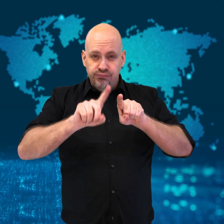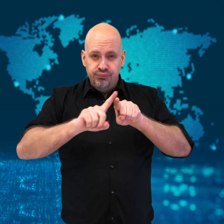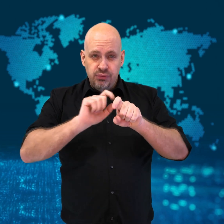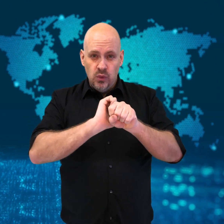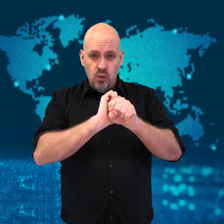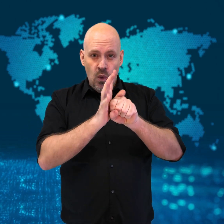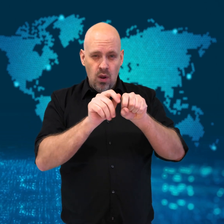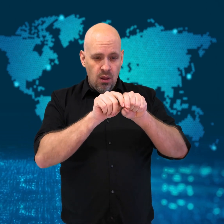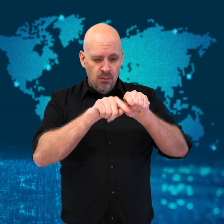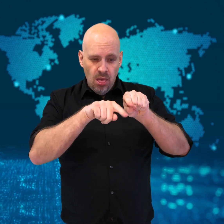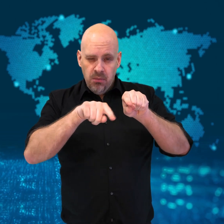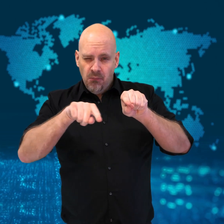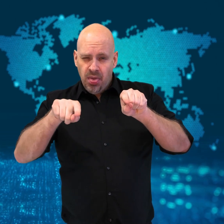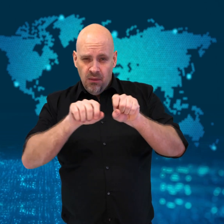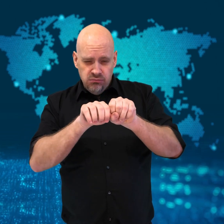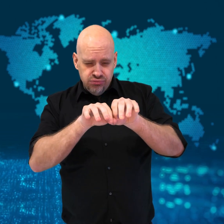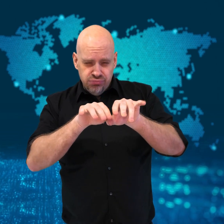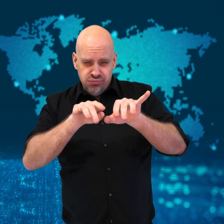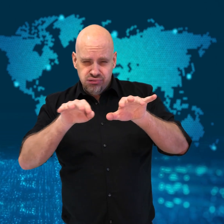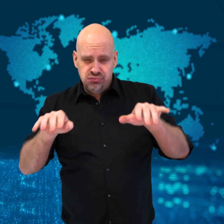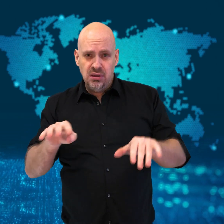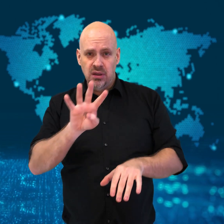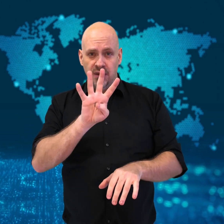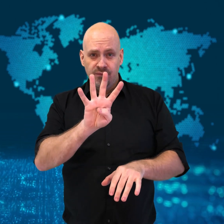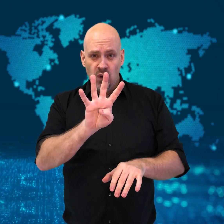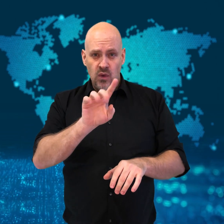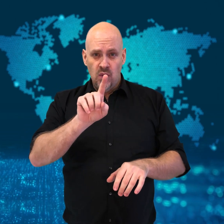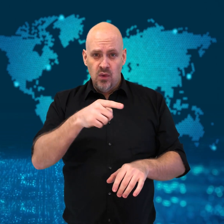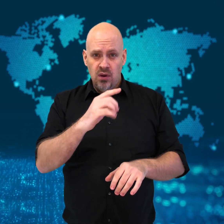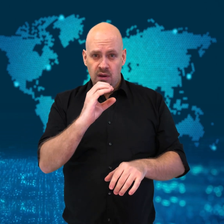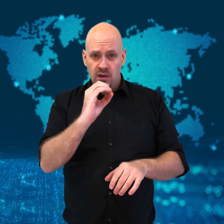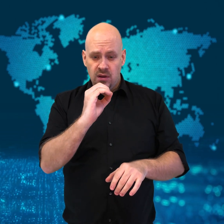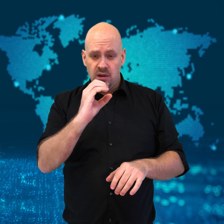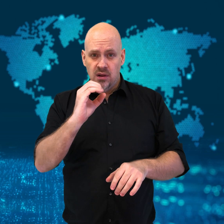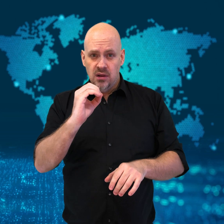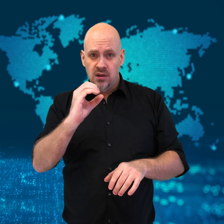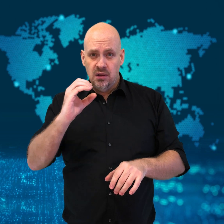The first variant was identified in the UK,